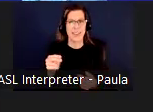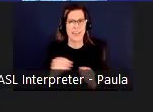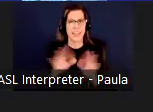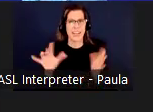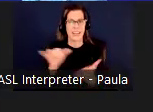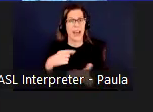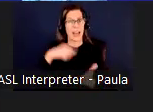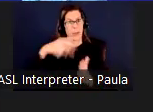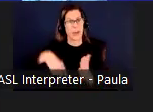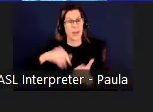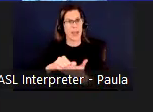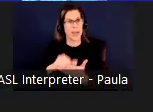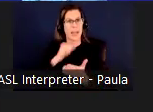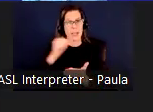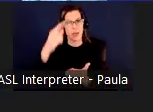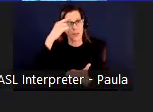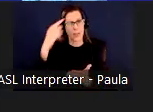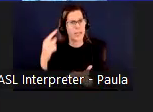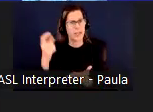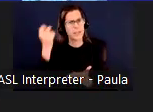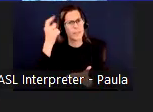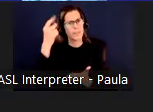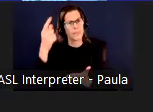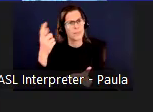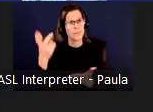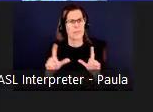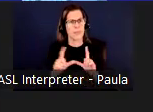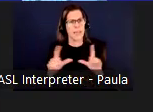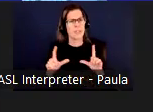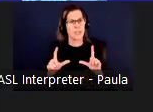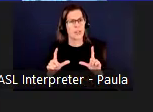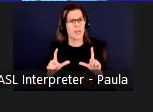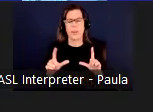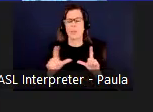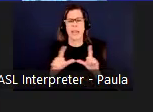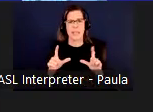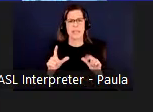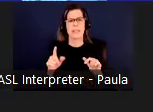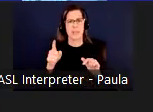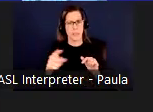I I read that and I don't think I got to where you just pointed out. I think that's a great comment.